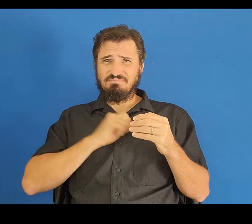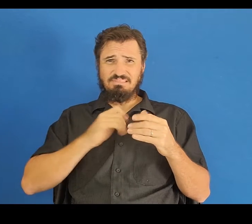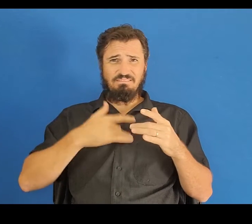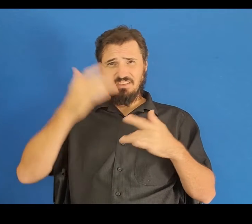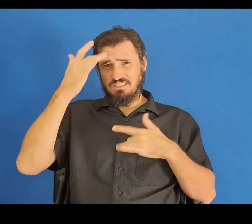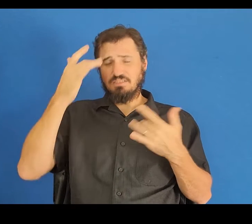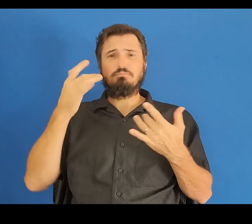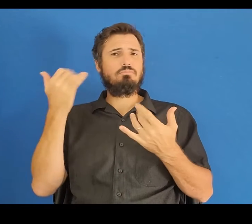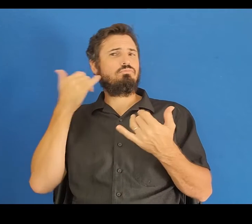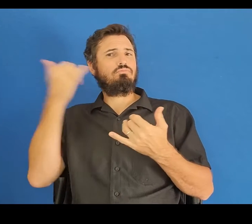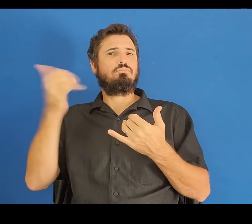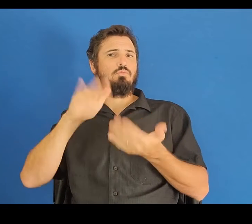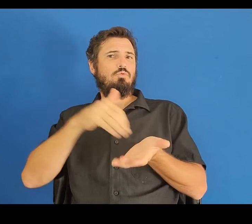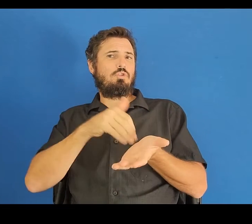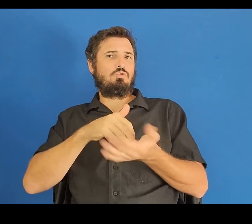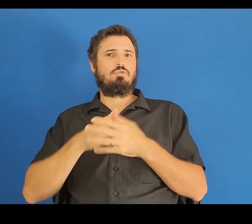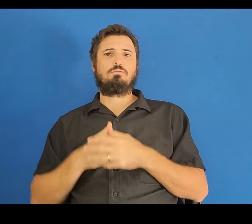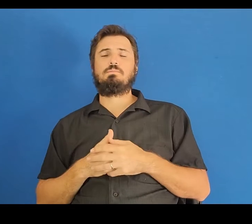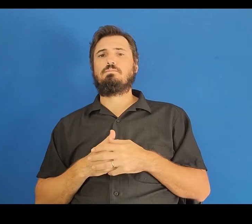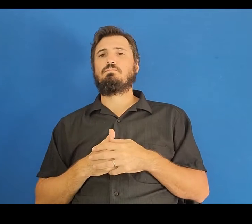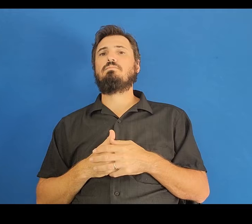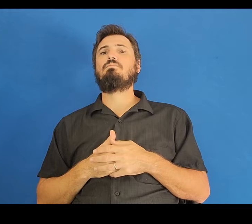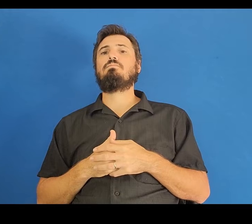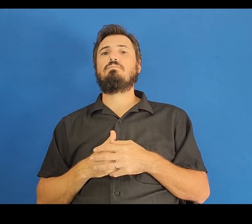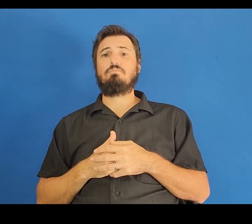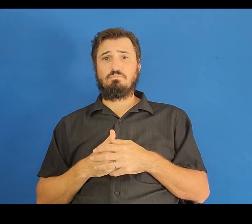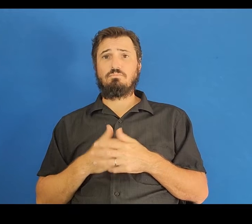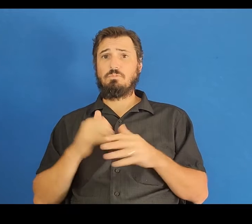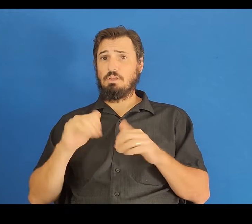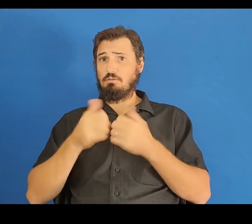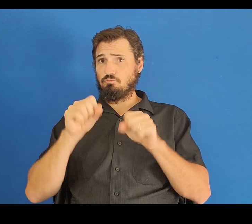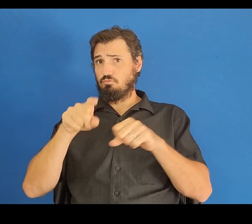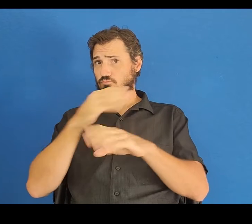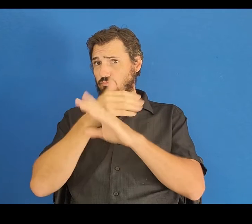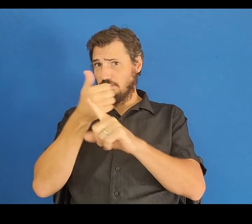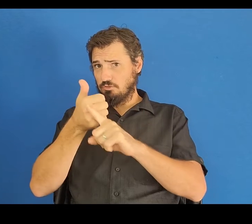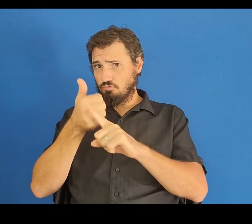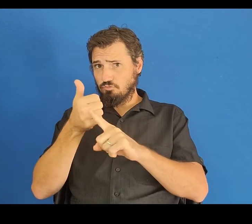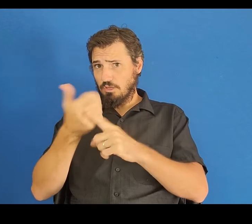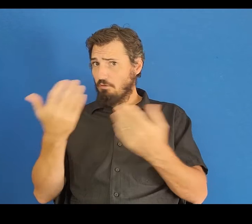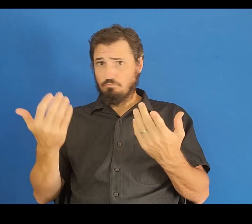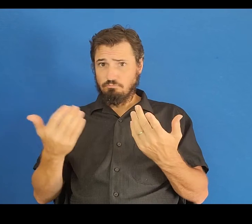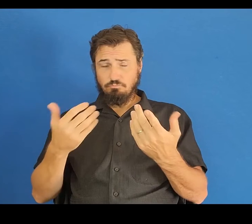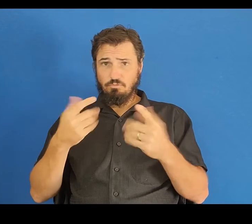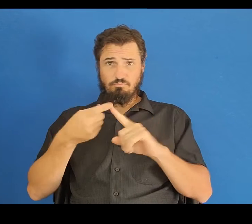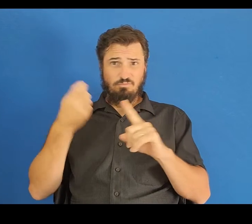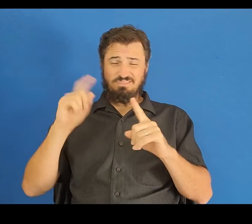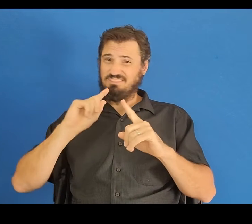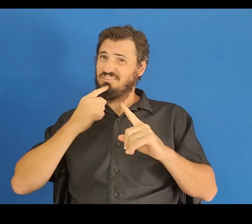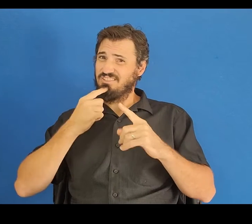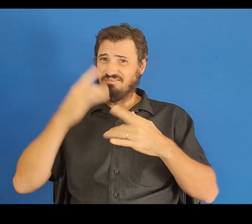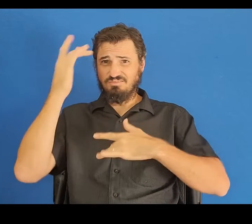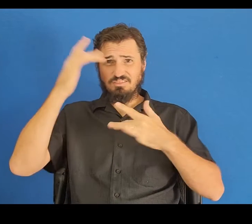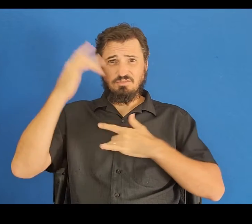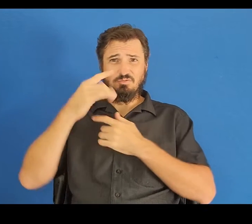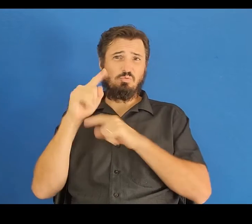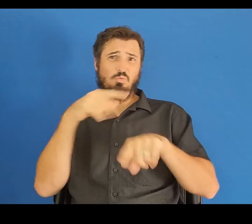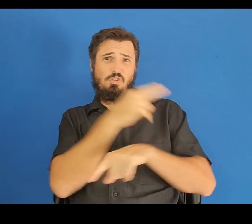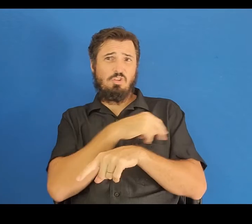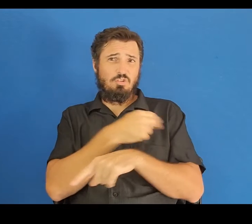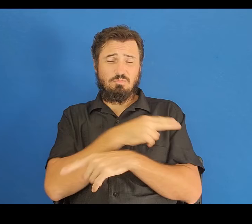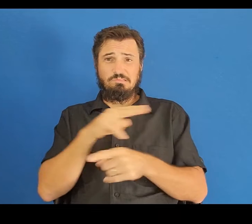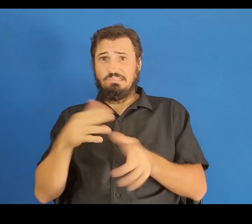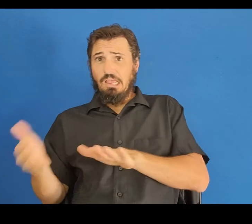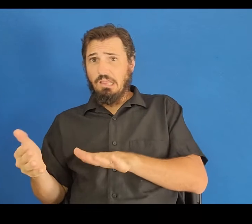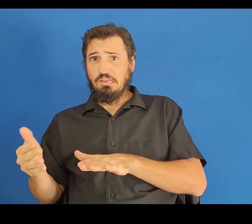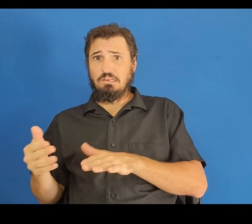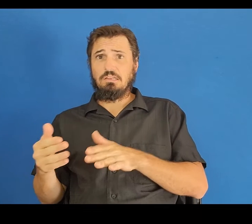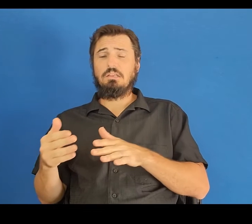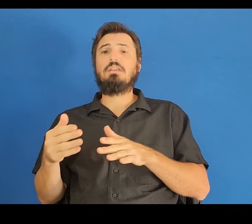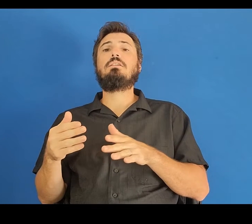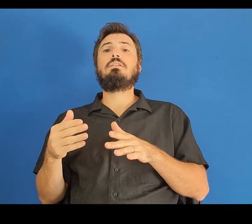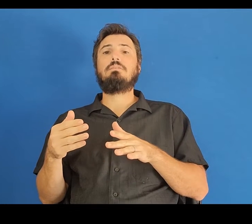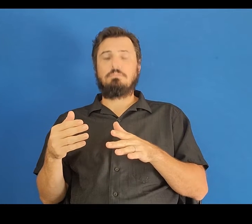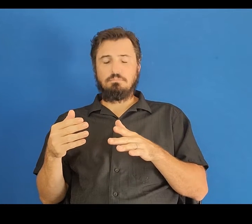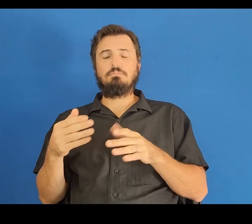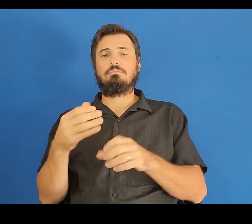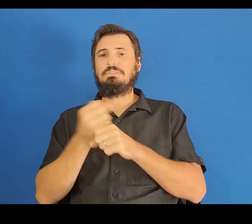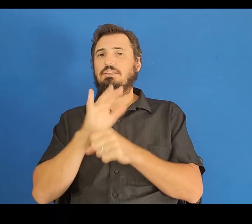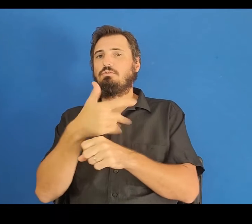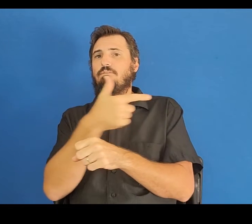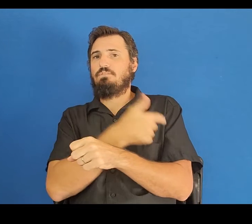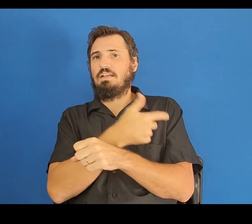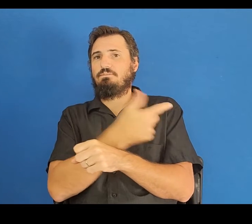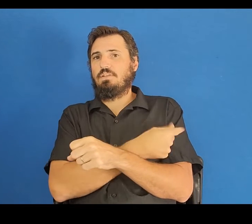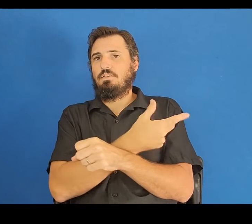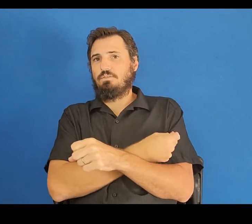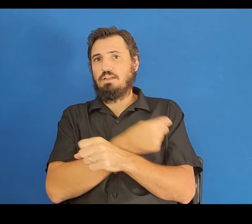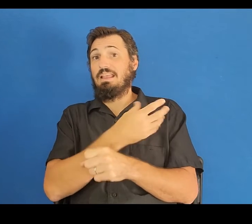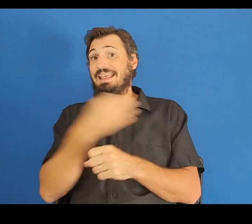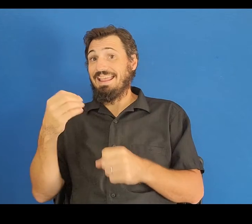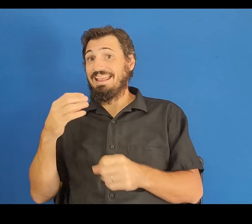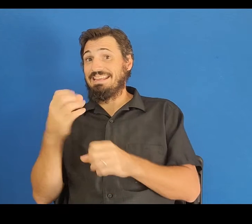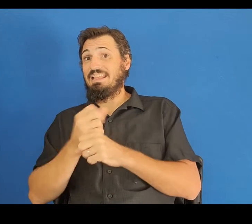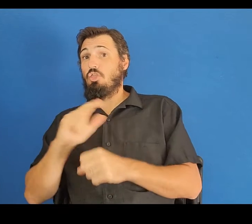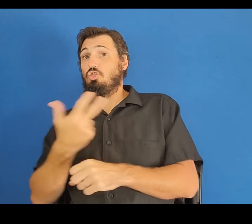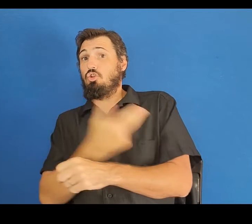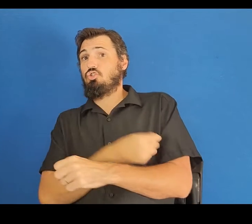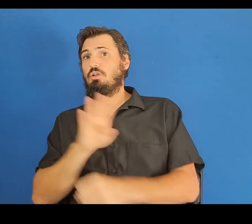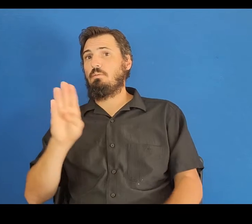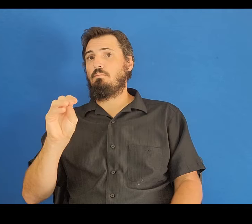The most effective way to protect yourself from severe illness, hospitalization and death is being up to date with your vaccinations: getting vaccinated and boosted. Vaccines are recommended